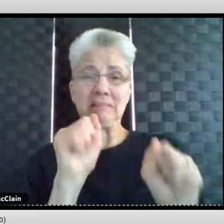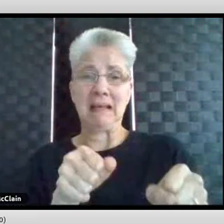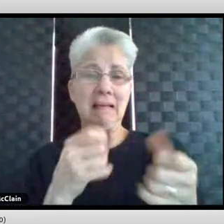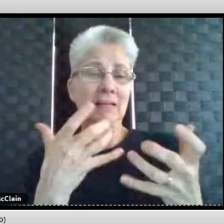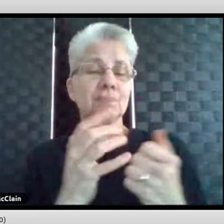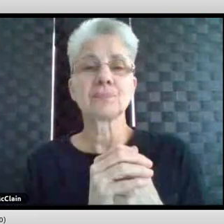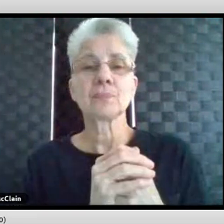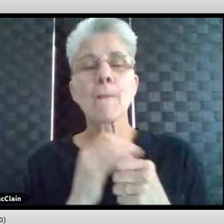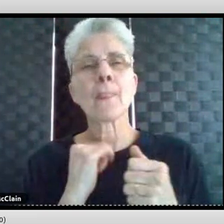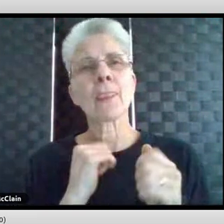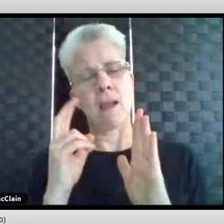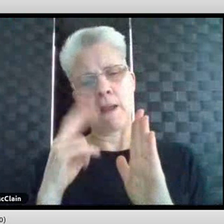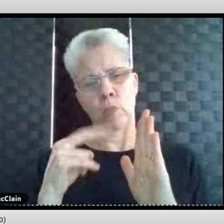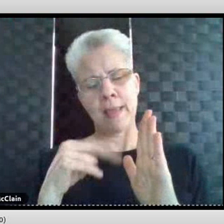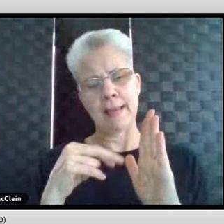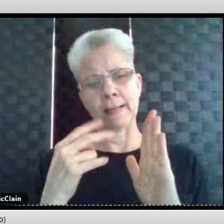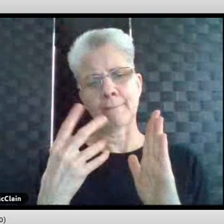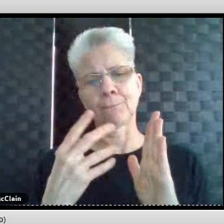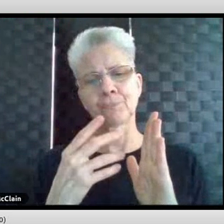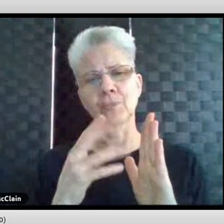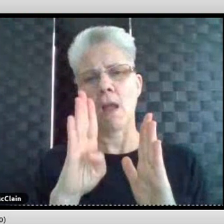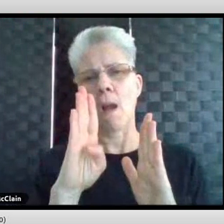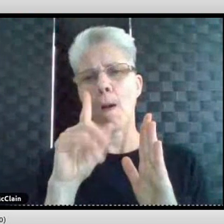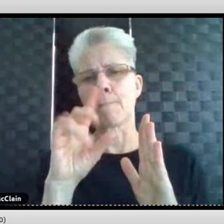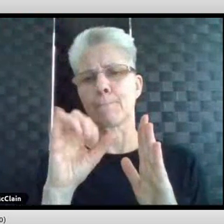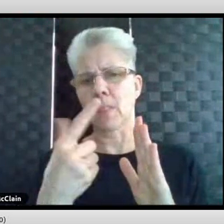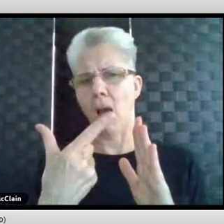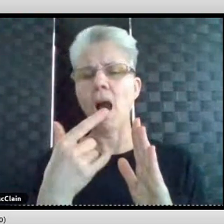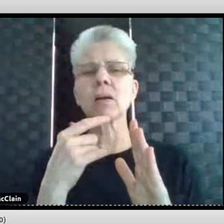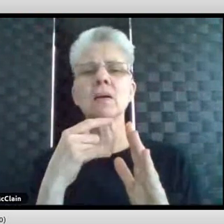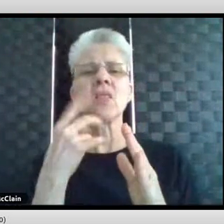I read a blog the other day, by a library person,